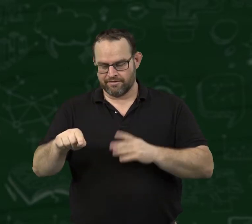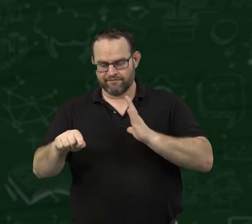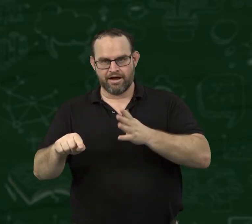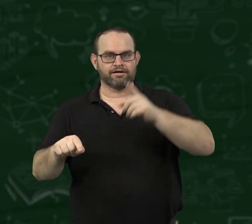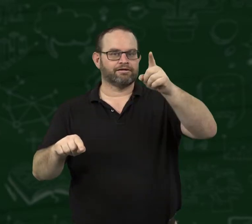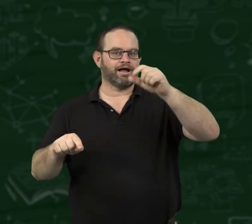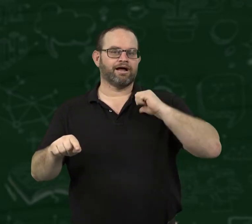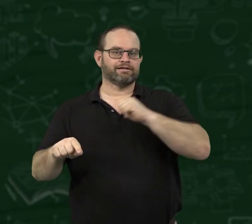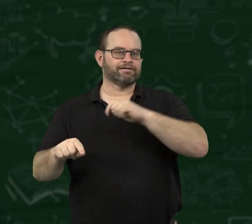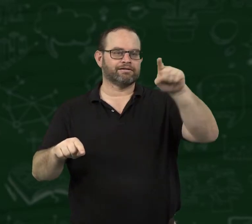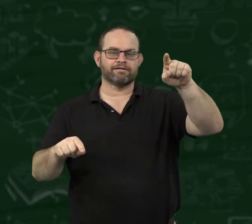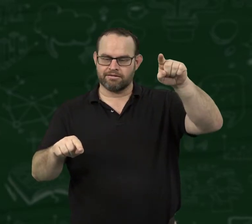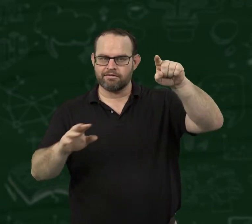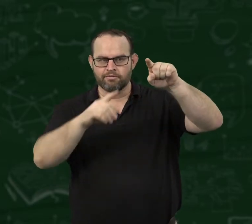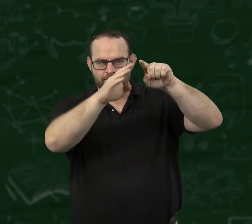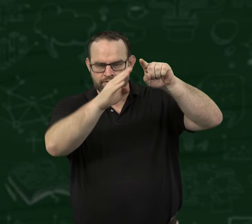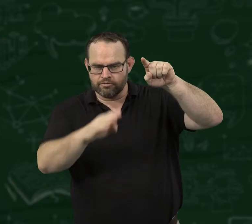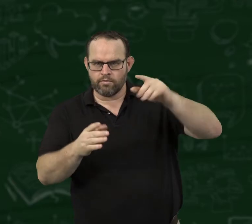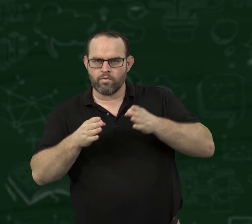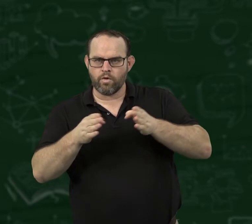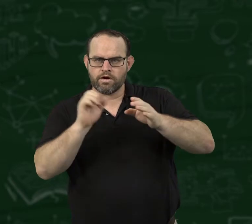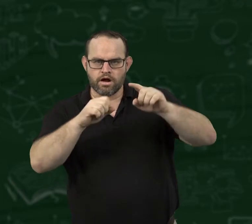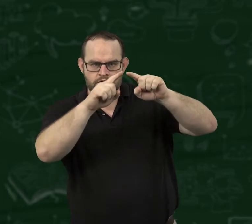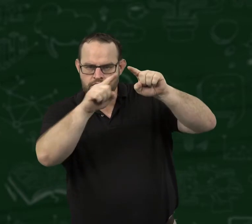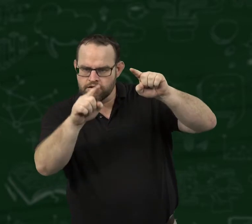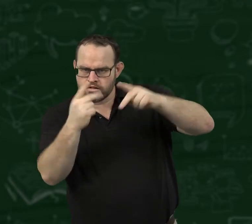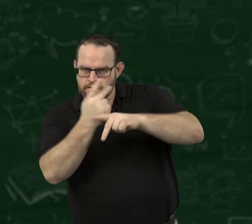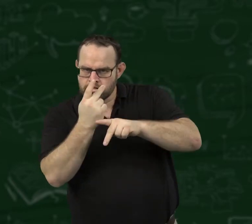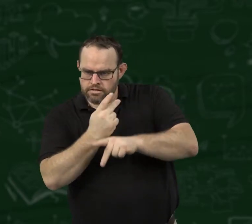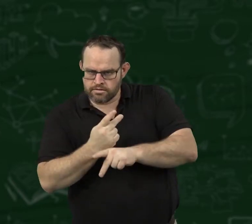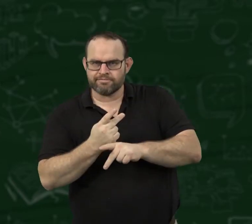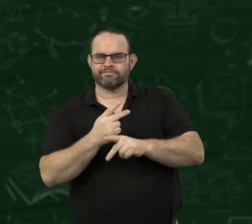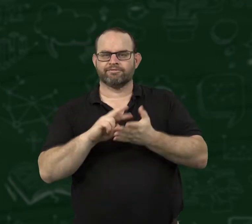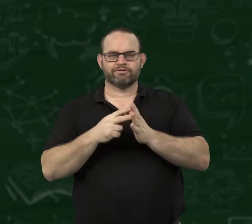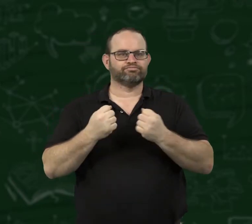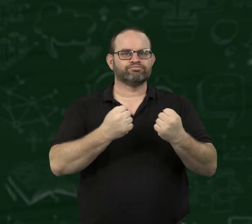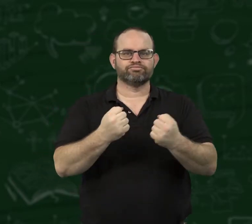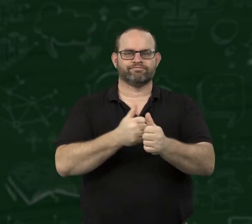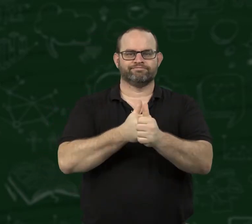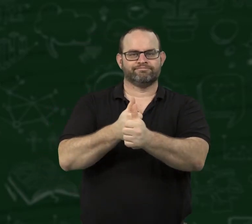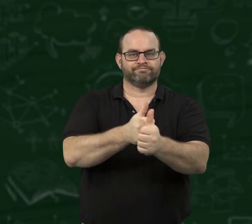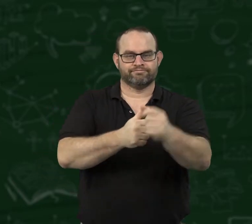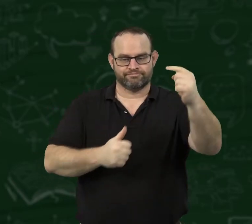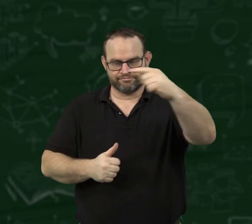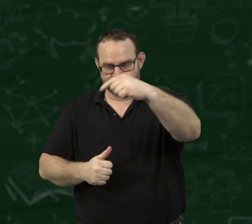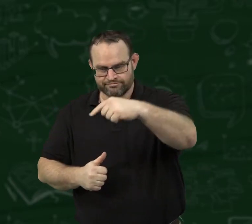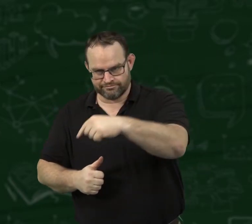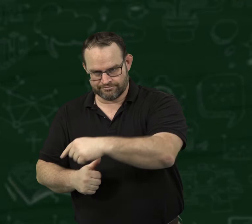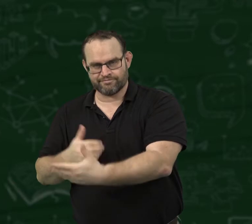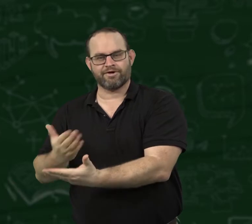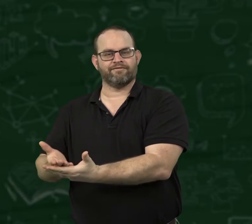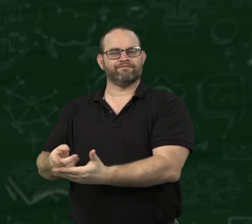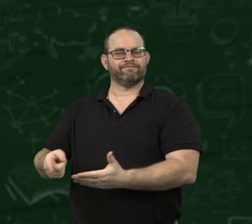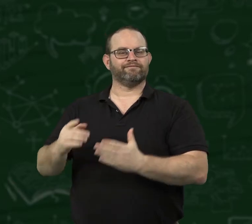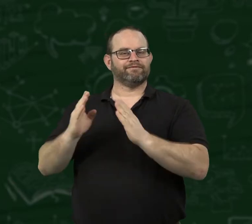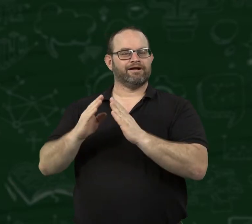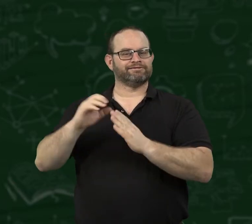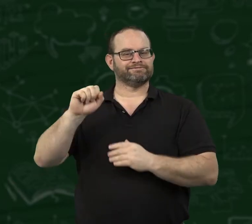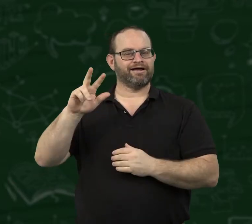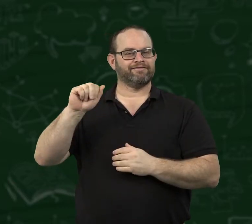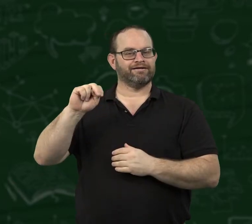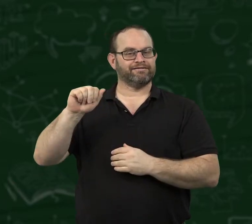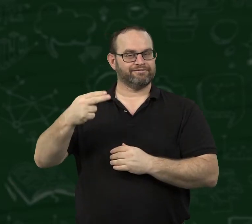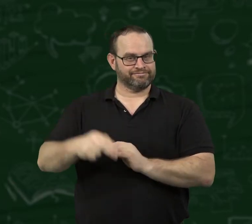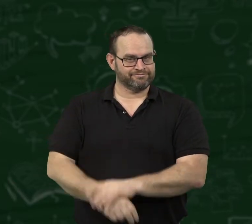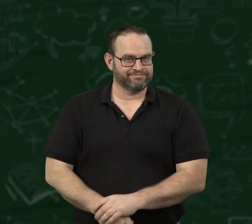Then you can determine the route you're going to take to get from Atlanta to Savannah.